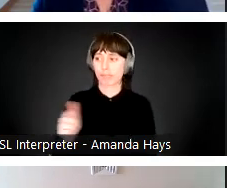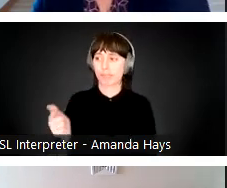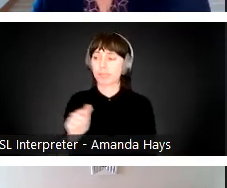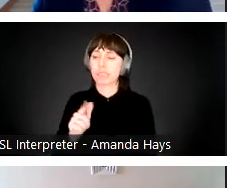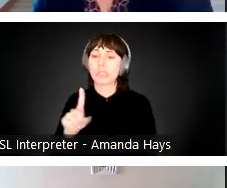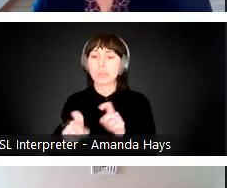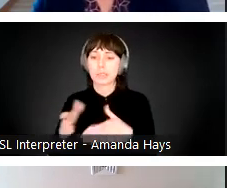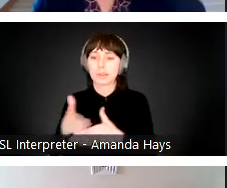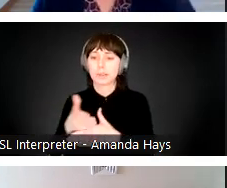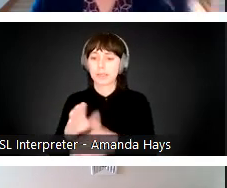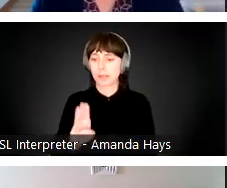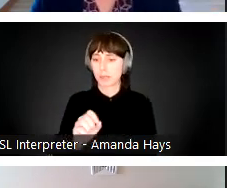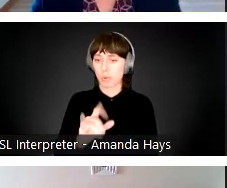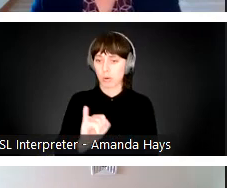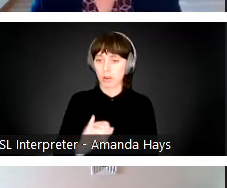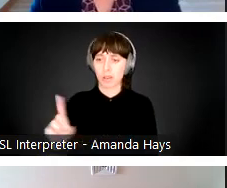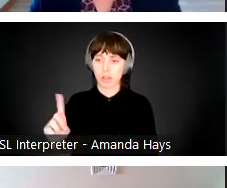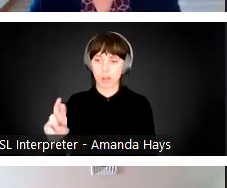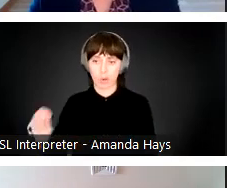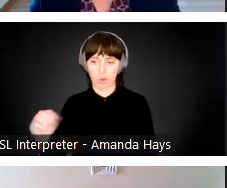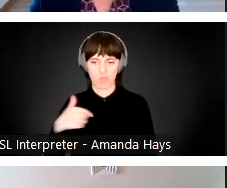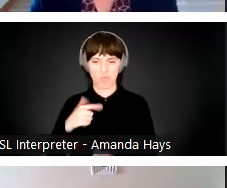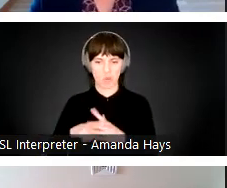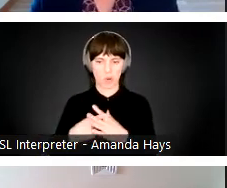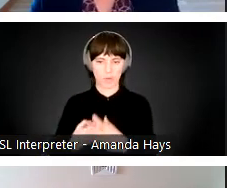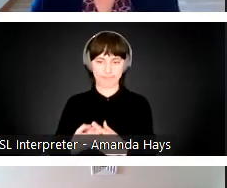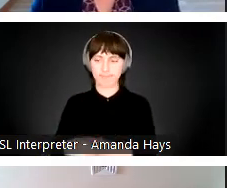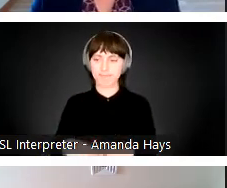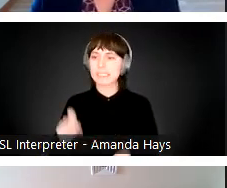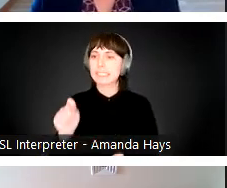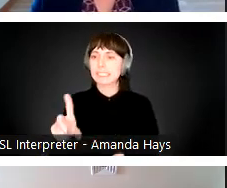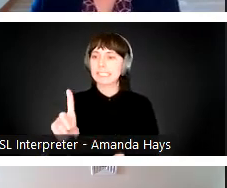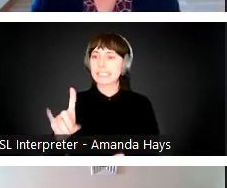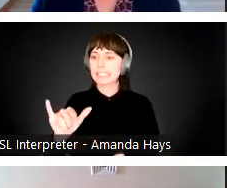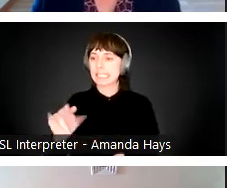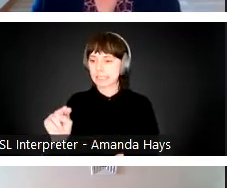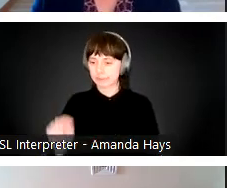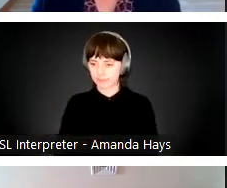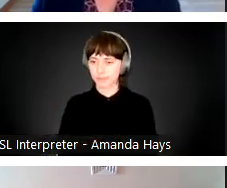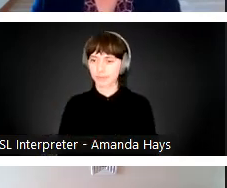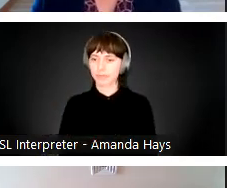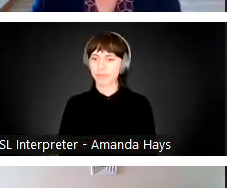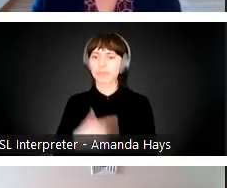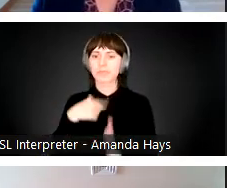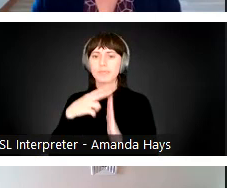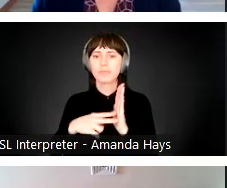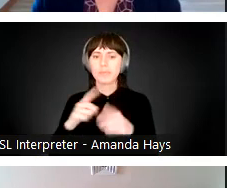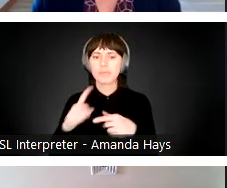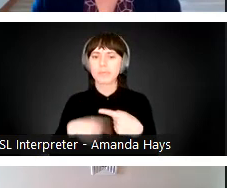I will kick it off with the first one- Dylan, this is for you. "Reading more